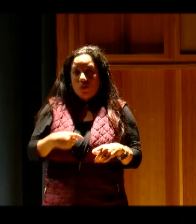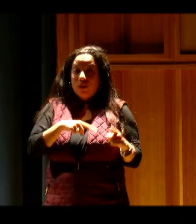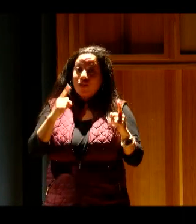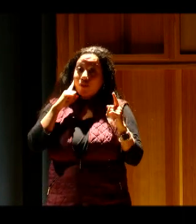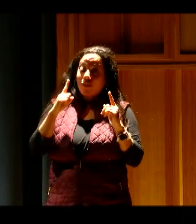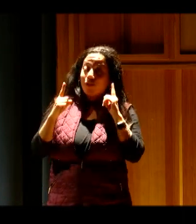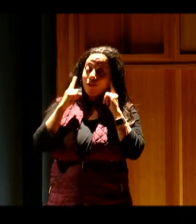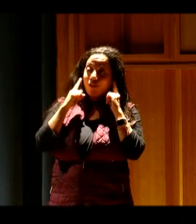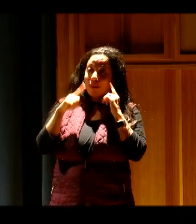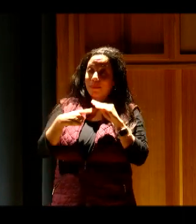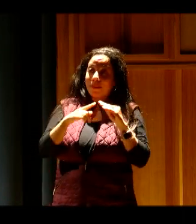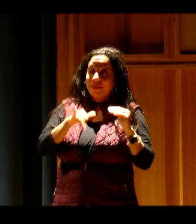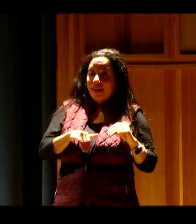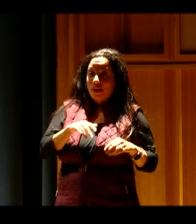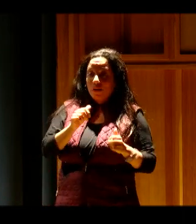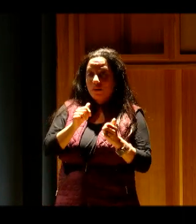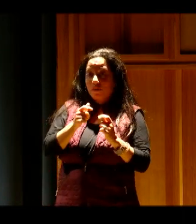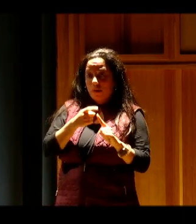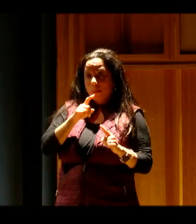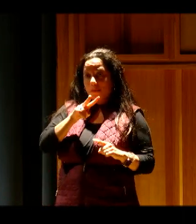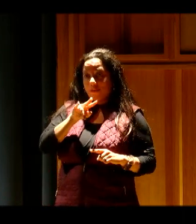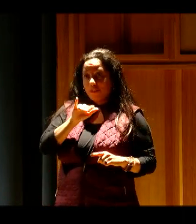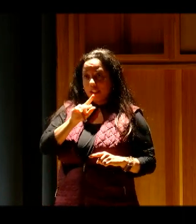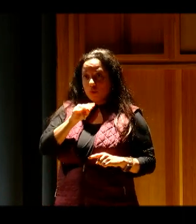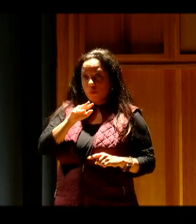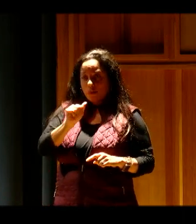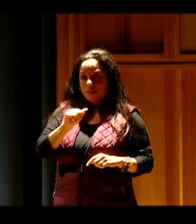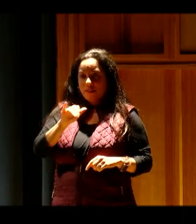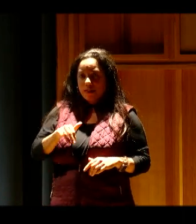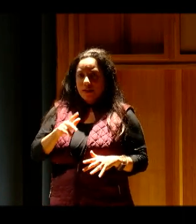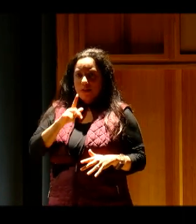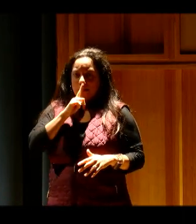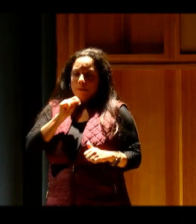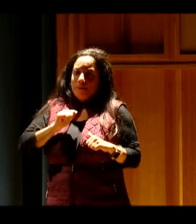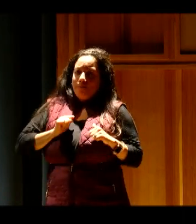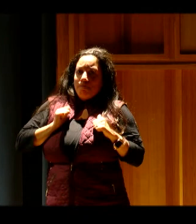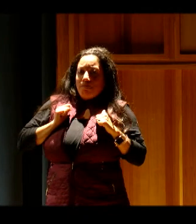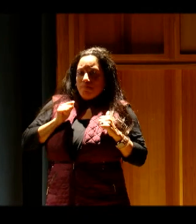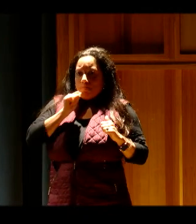the methods she described. The resilience that Janene described in the face of staggering loss.